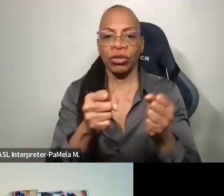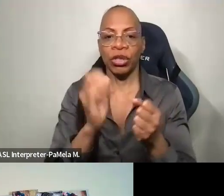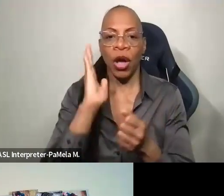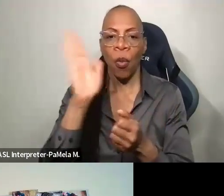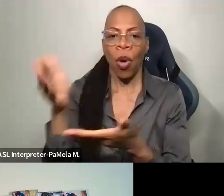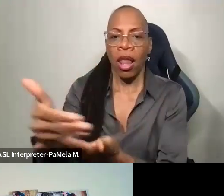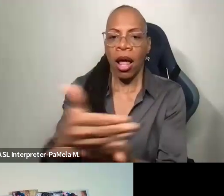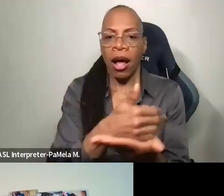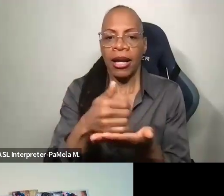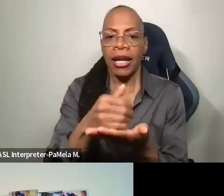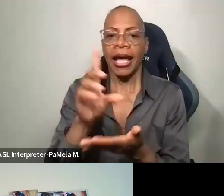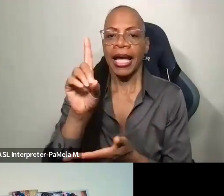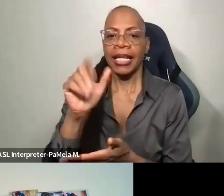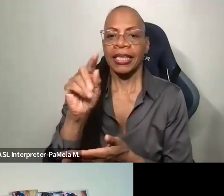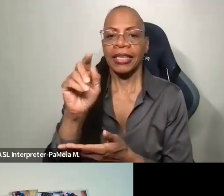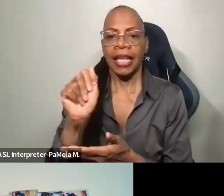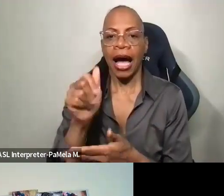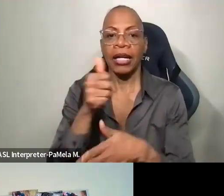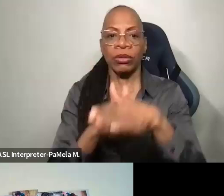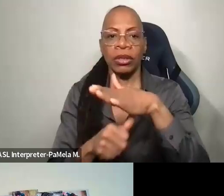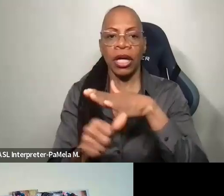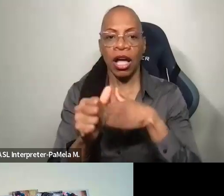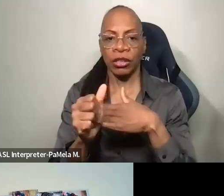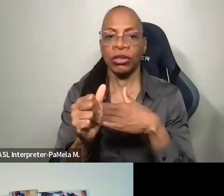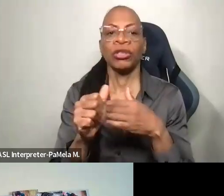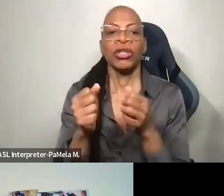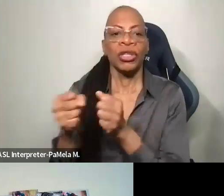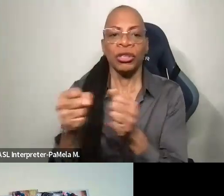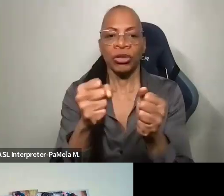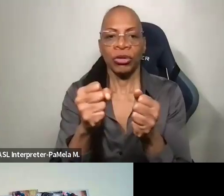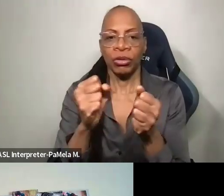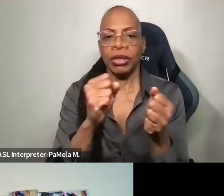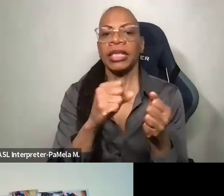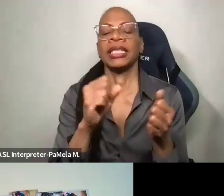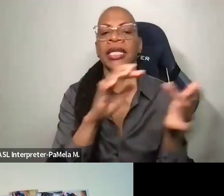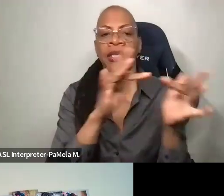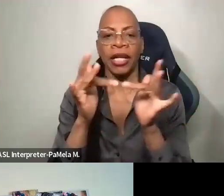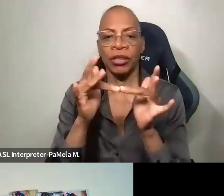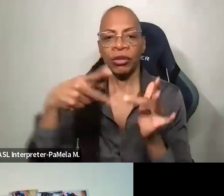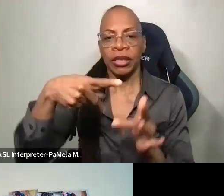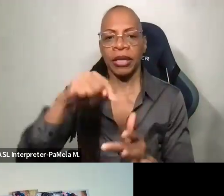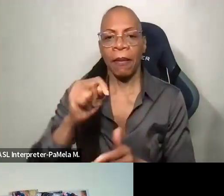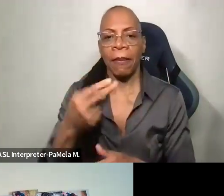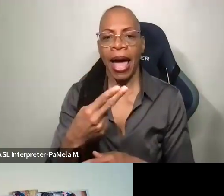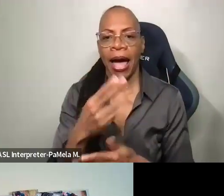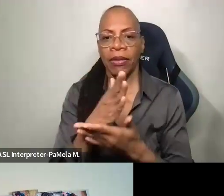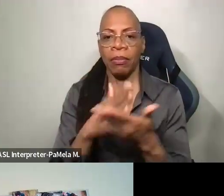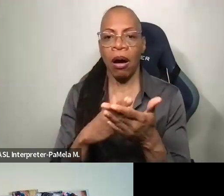where it is easier to find the client, like health clinics, strap-in centers, or shelter lobbies, the client should still be entered into the street outreach project